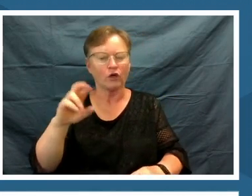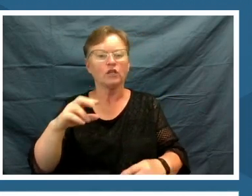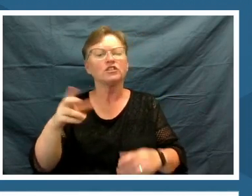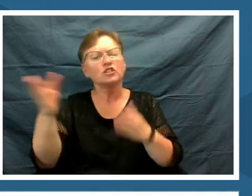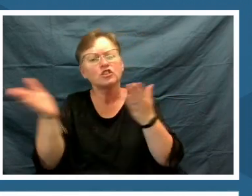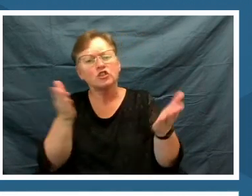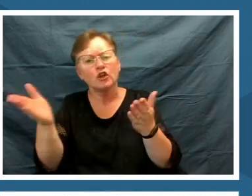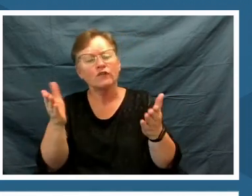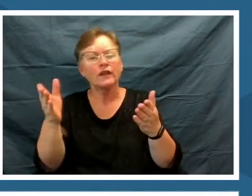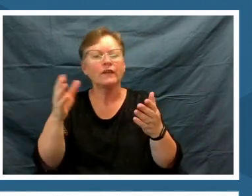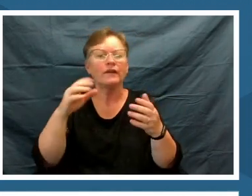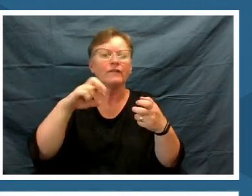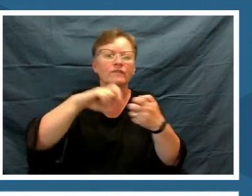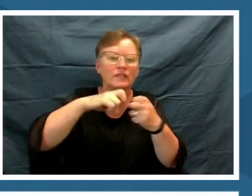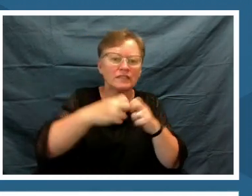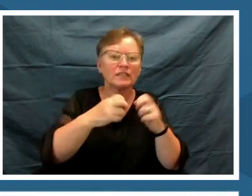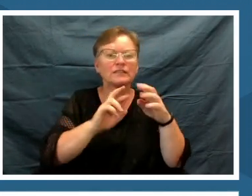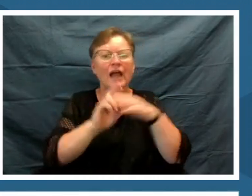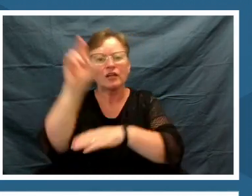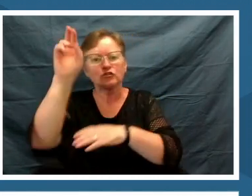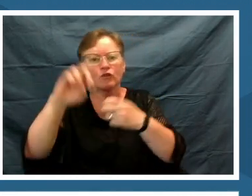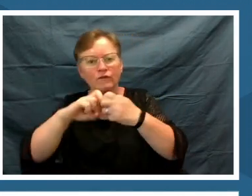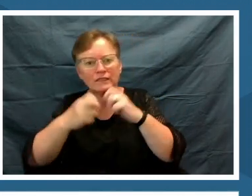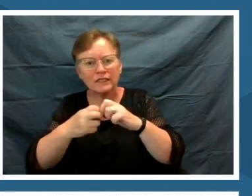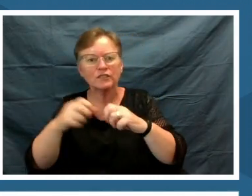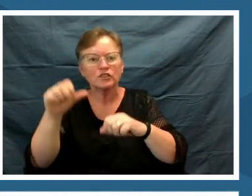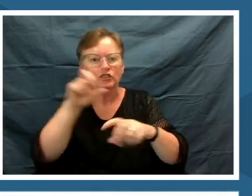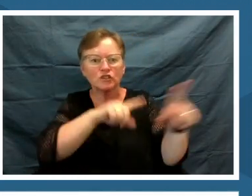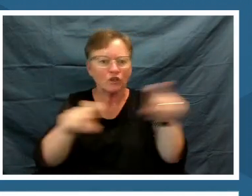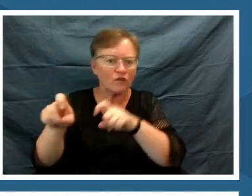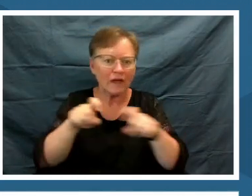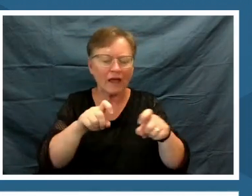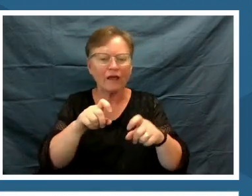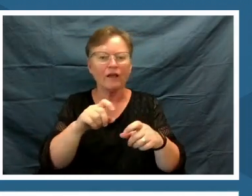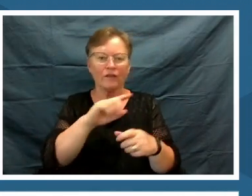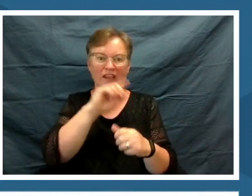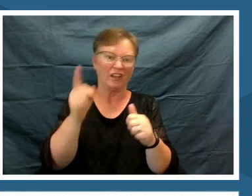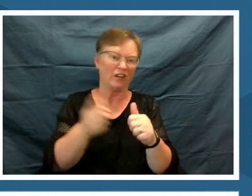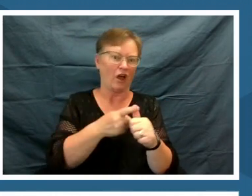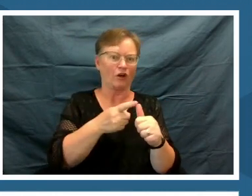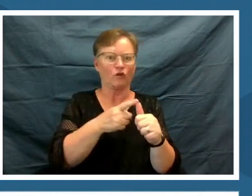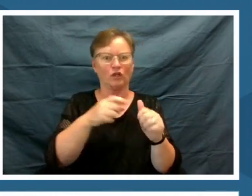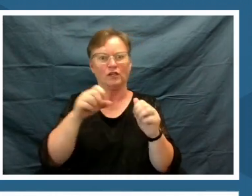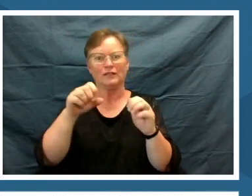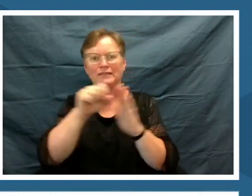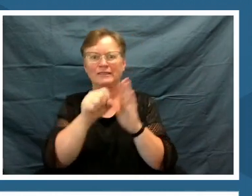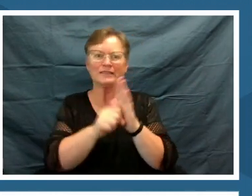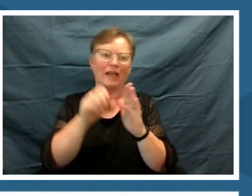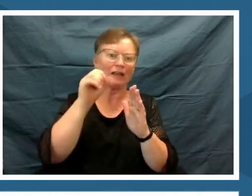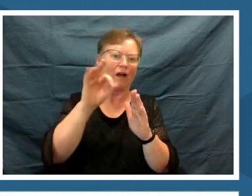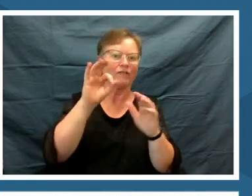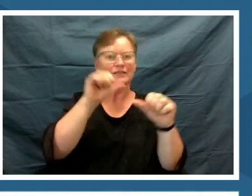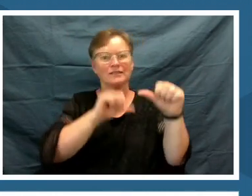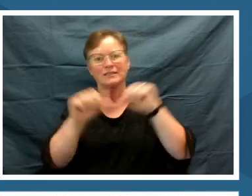uh decadal survey inaugural state of the profession and society impacts panel was